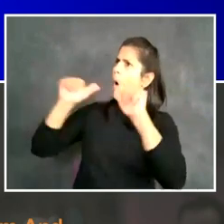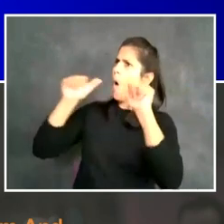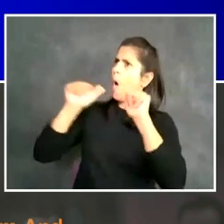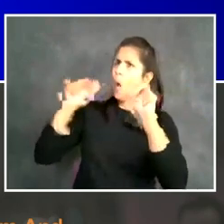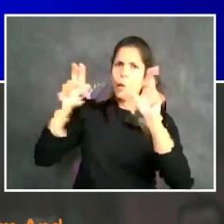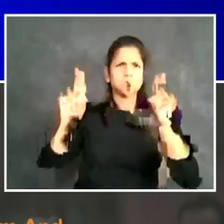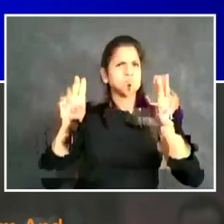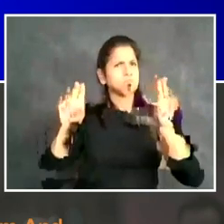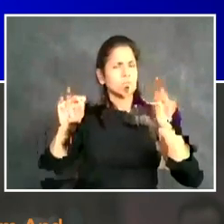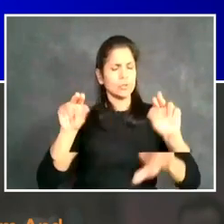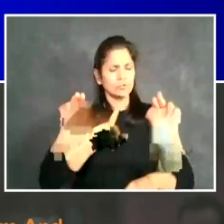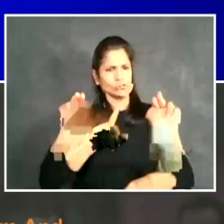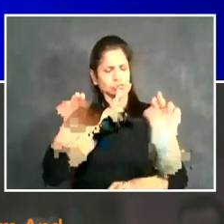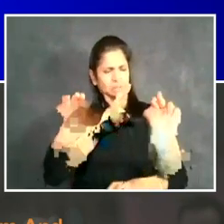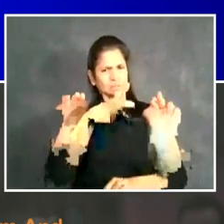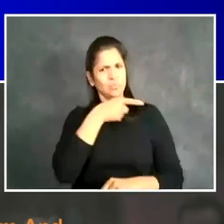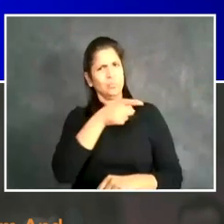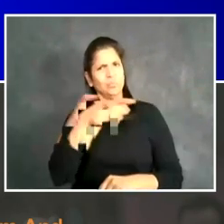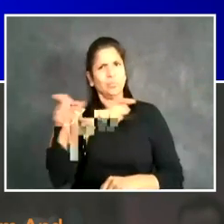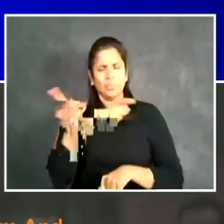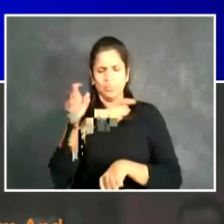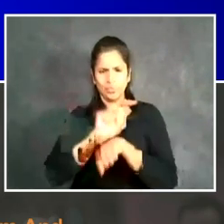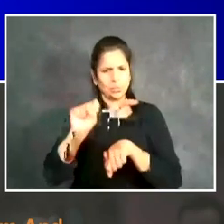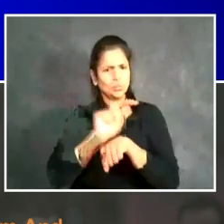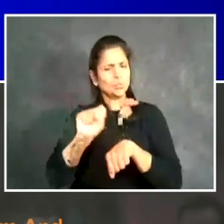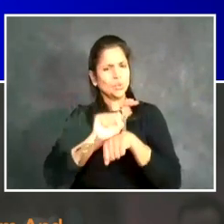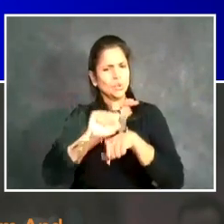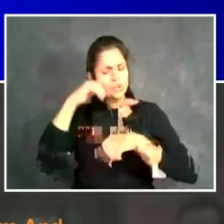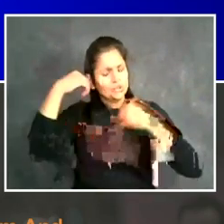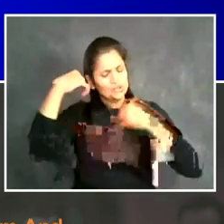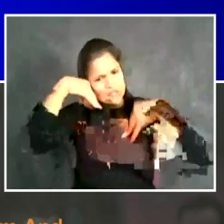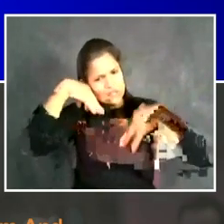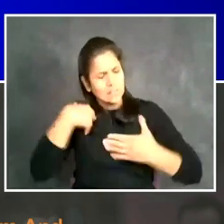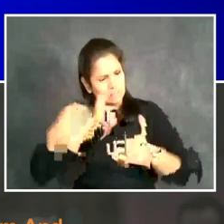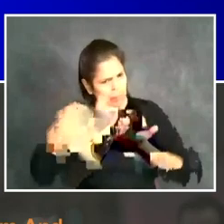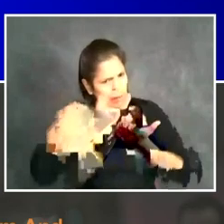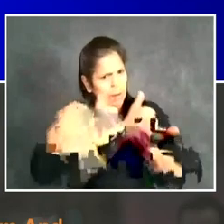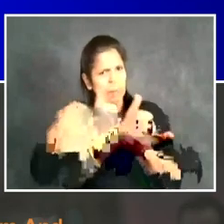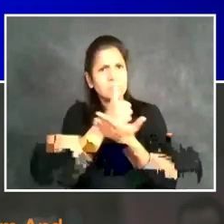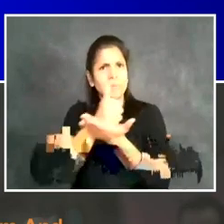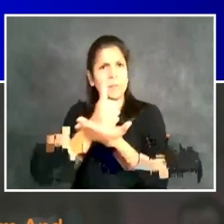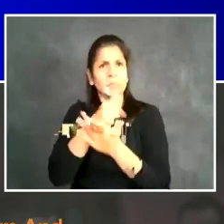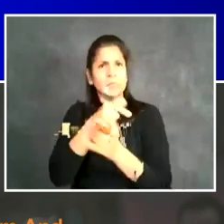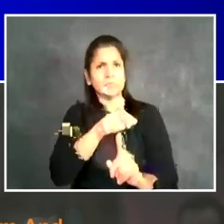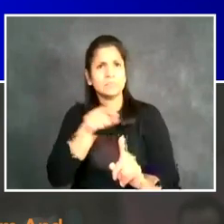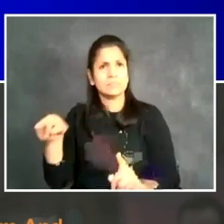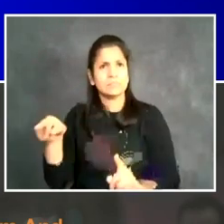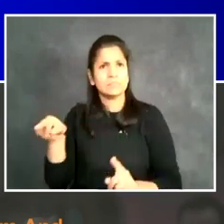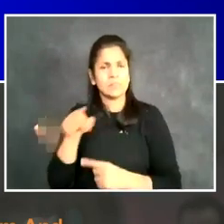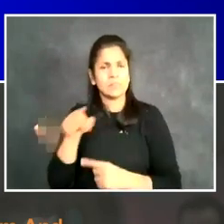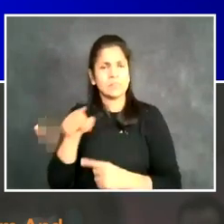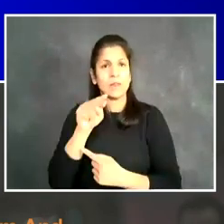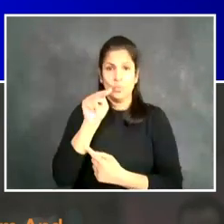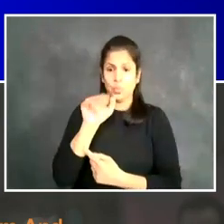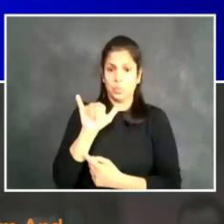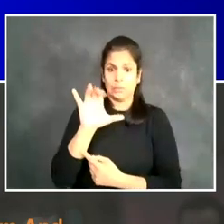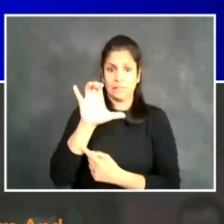AND I HAVE TO SAY, ONCE AGAIN, NEW YORK CITY IS A LEADER IN THIS EFFORT. NO OTHER CITY HAS A